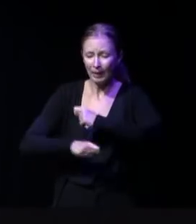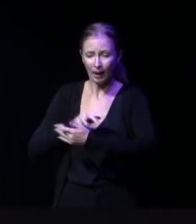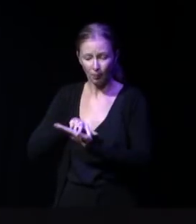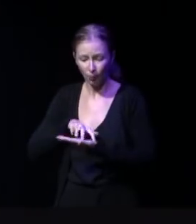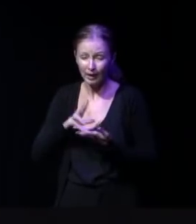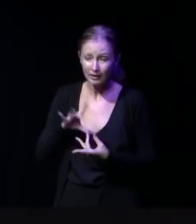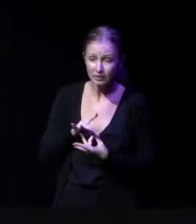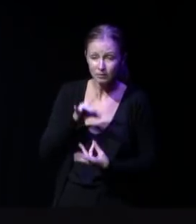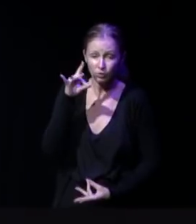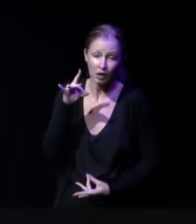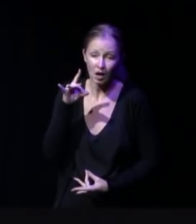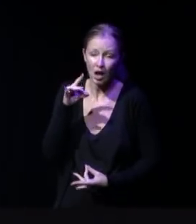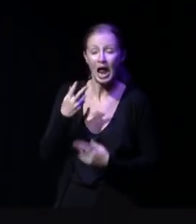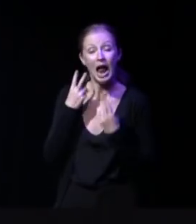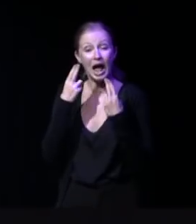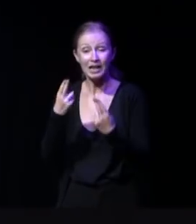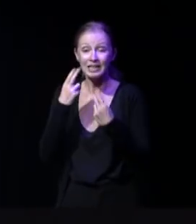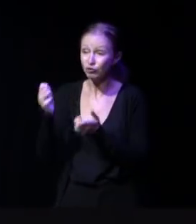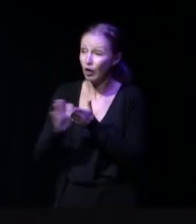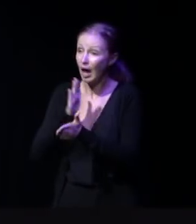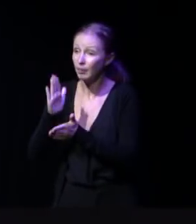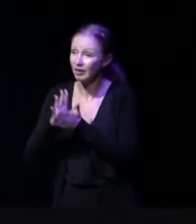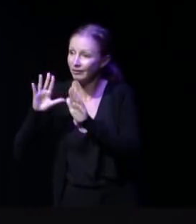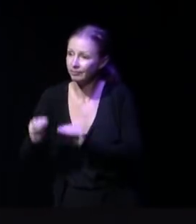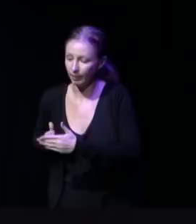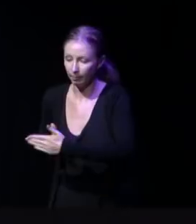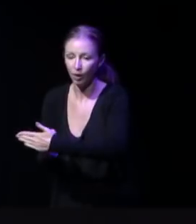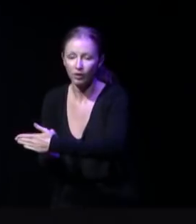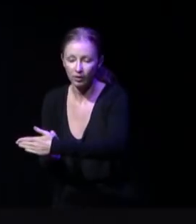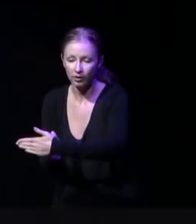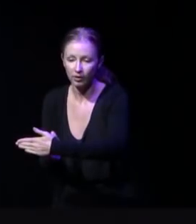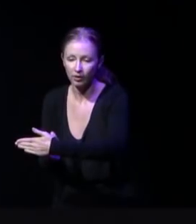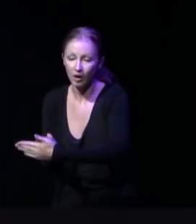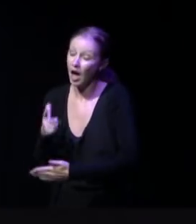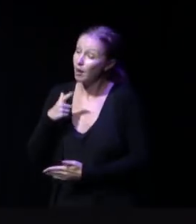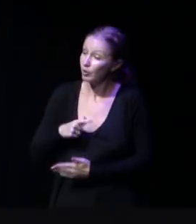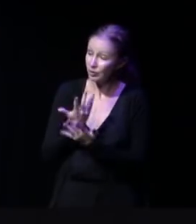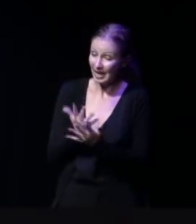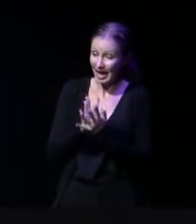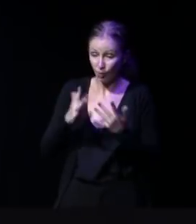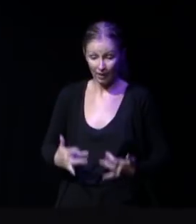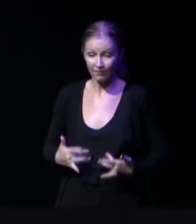and retard our natural tendency toward happiness? Because how we feel is at the heart of resistance.